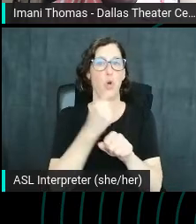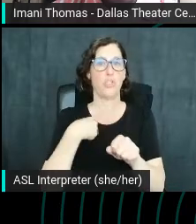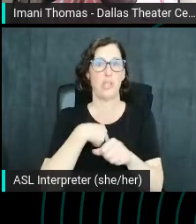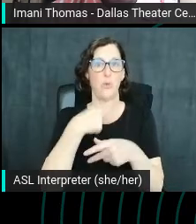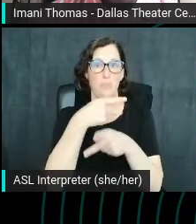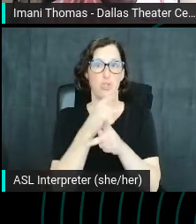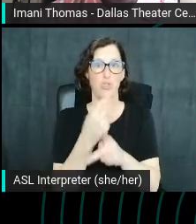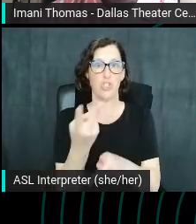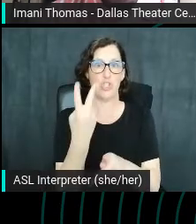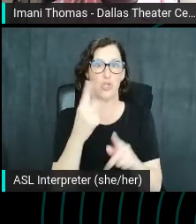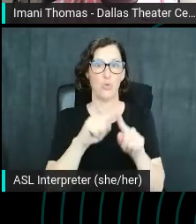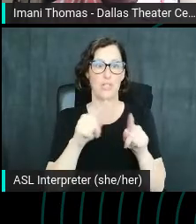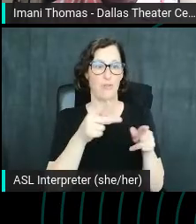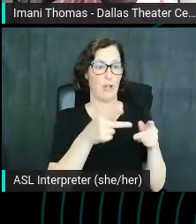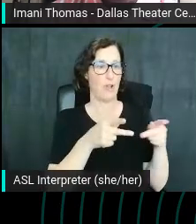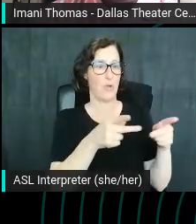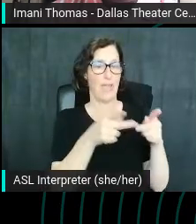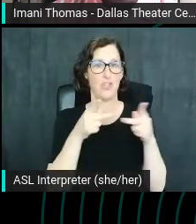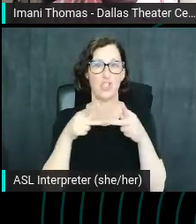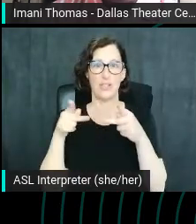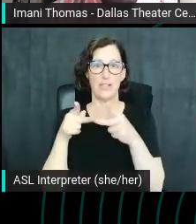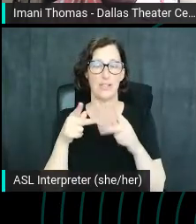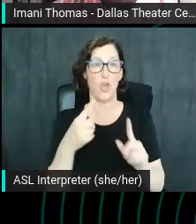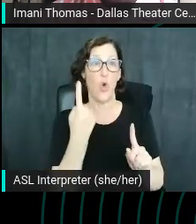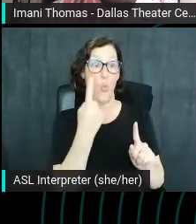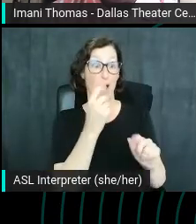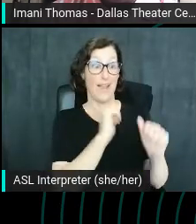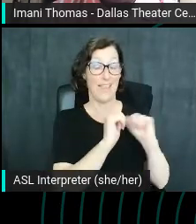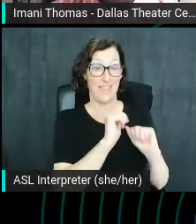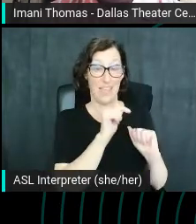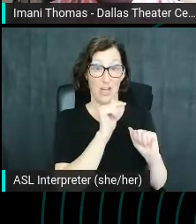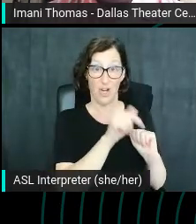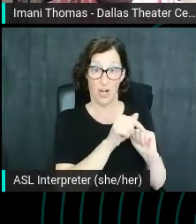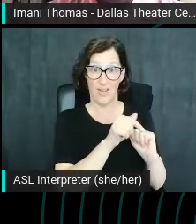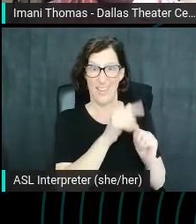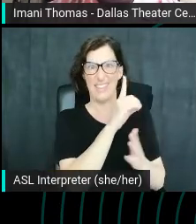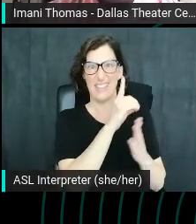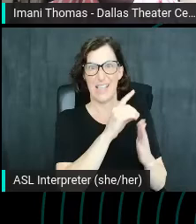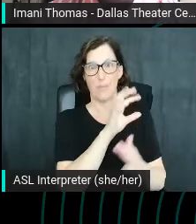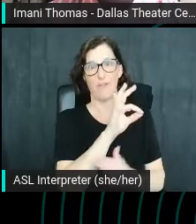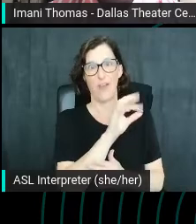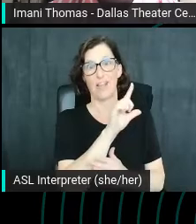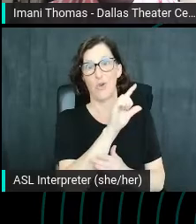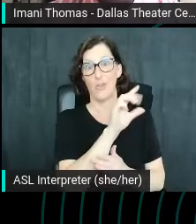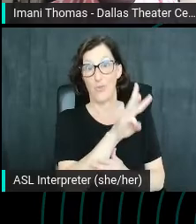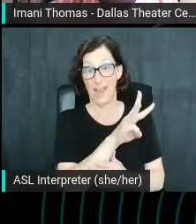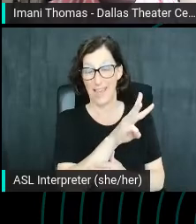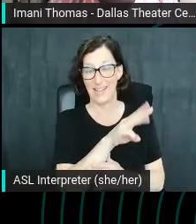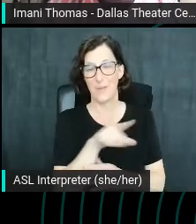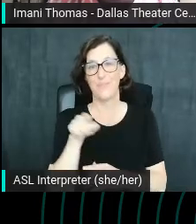The Kalita Humphreys Theater, designed by Frank Lloyd Wright, and the Dee and Charles Wyly Theatre. This is the Kalita.